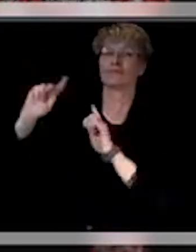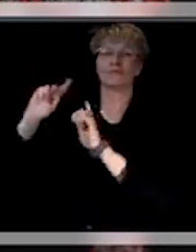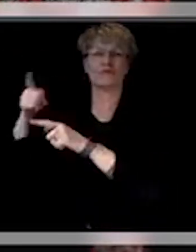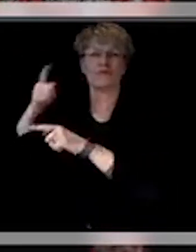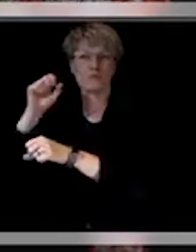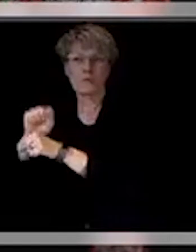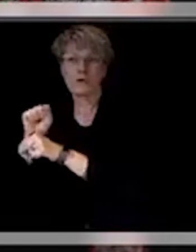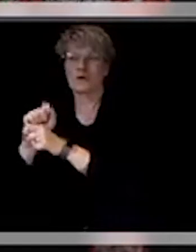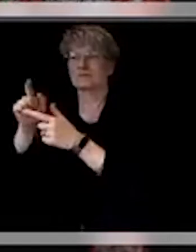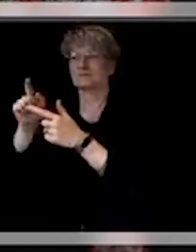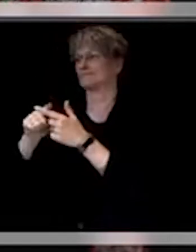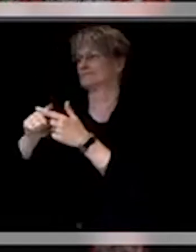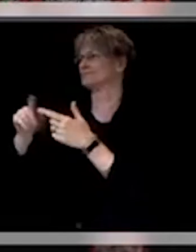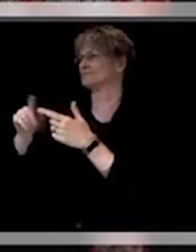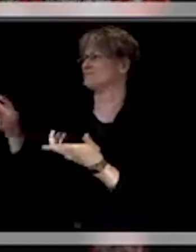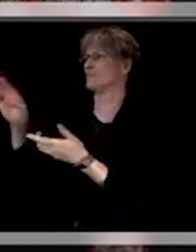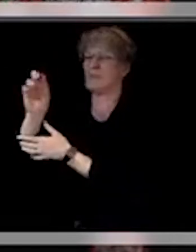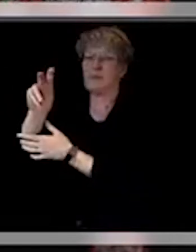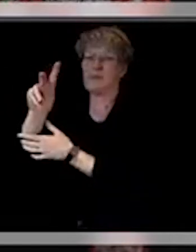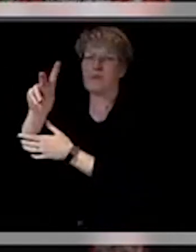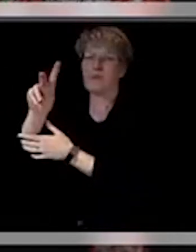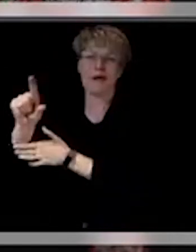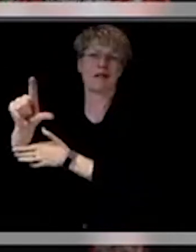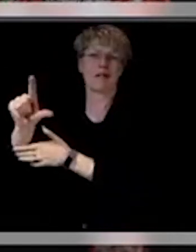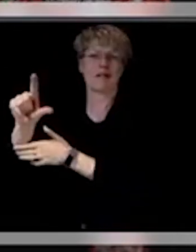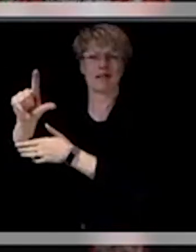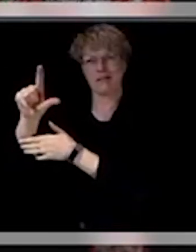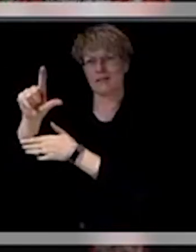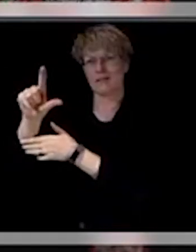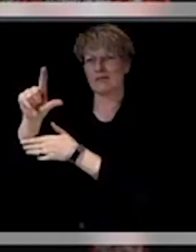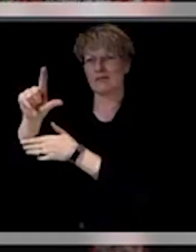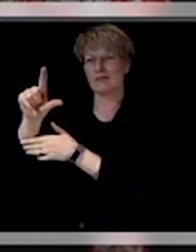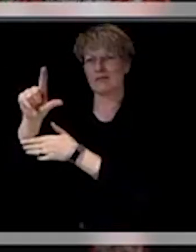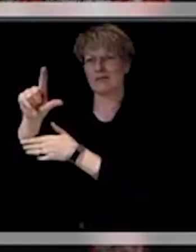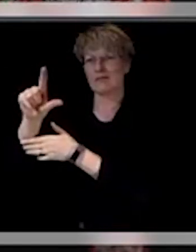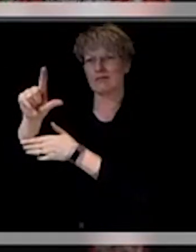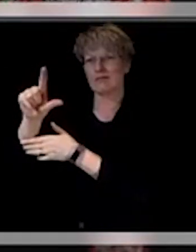later told somebody who was at that event was infected and then this individual was